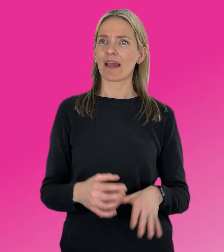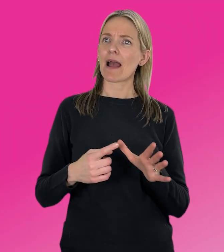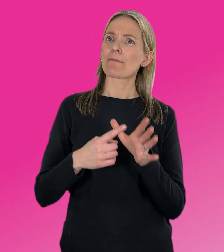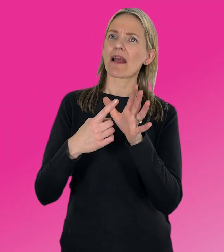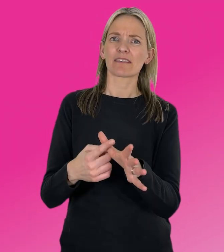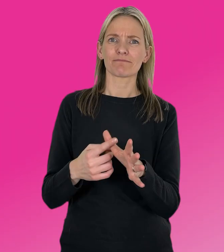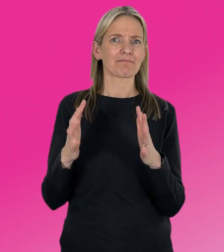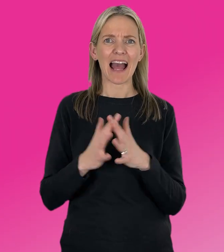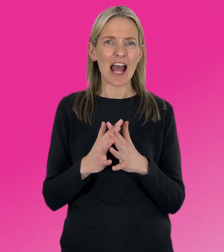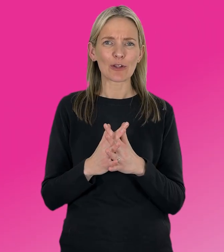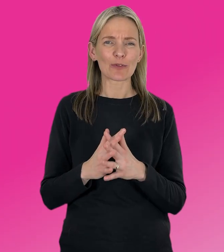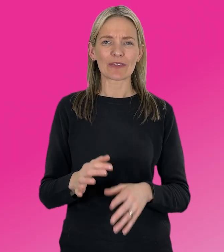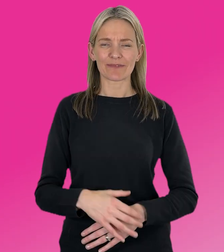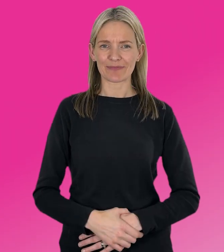How to apply